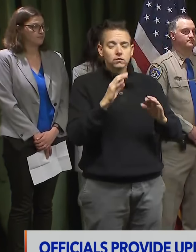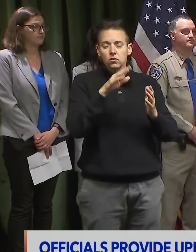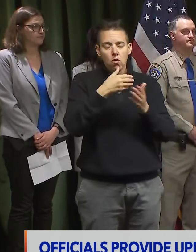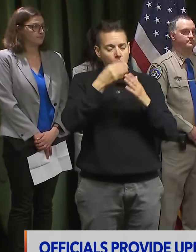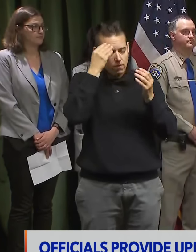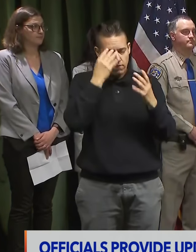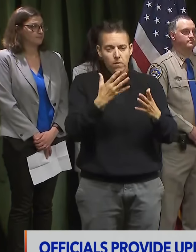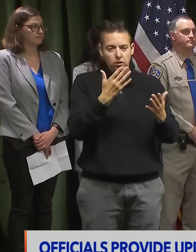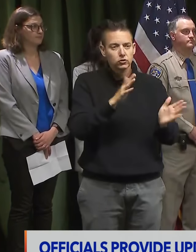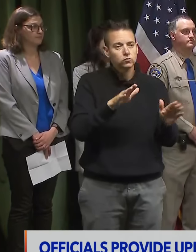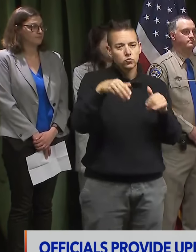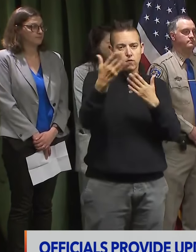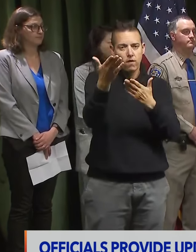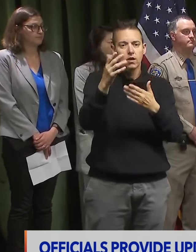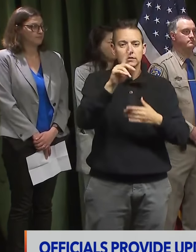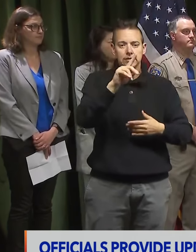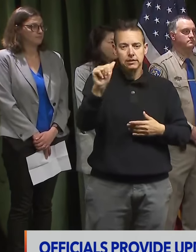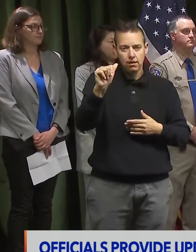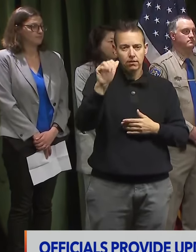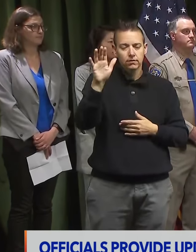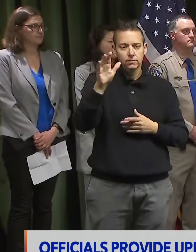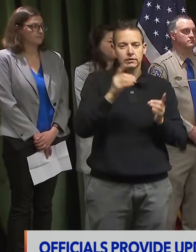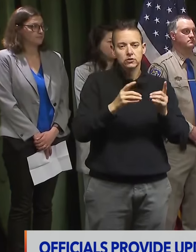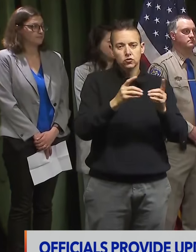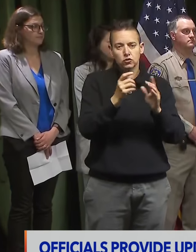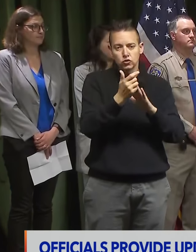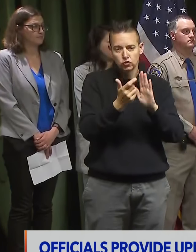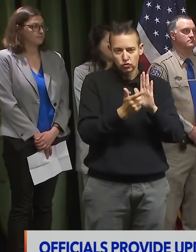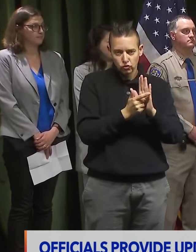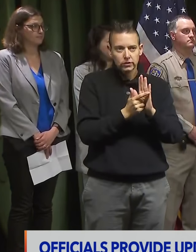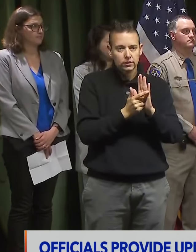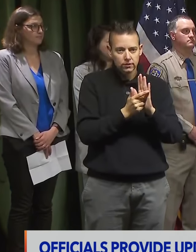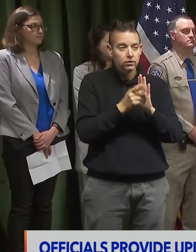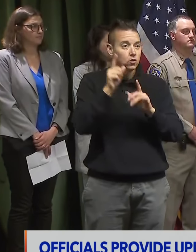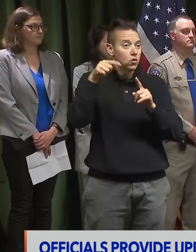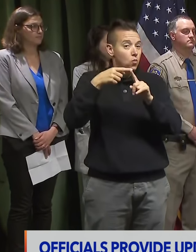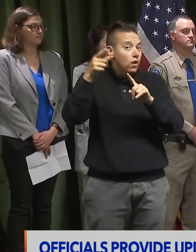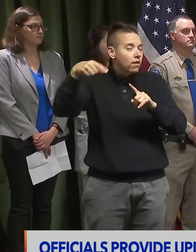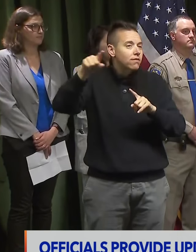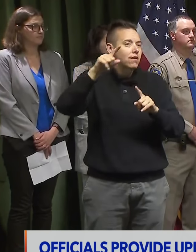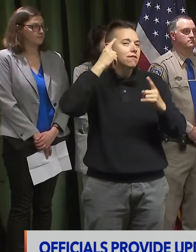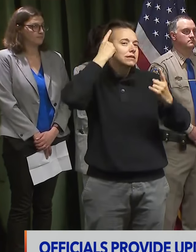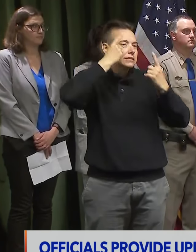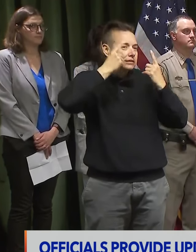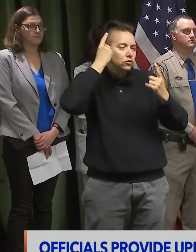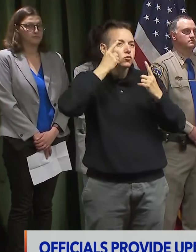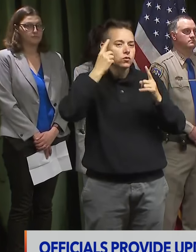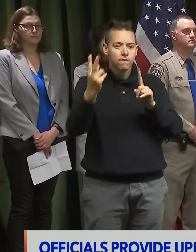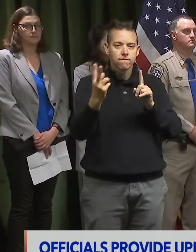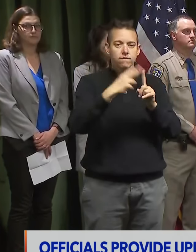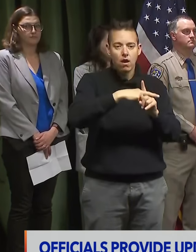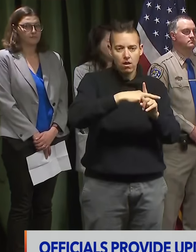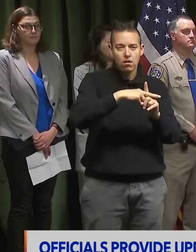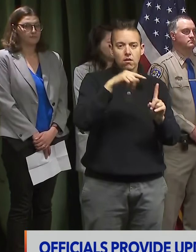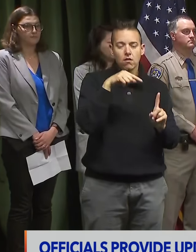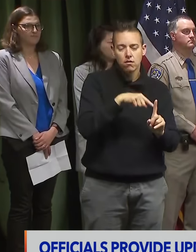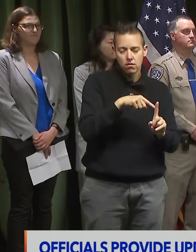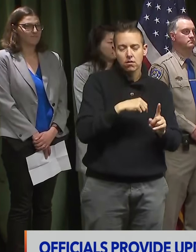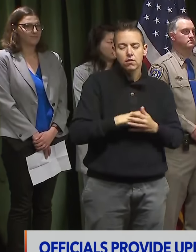FROM ONE PLACE CORROBORATING IT WITH VIDEO AND AT THE END OF THE DAY ALL THIS INFORMATION WILL BE PROVIDED